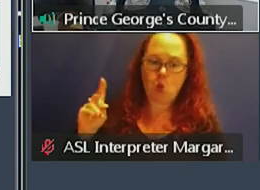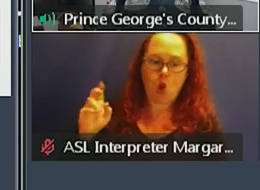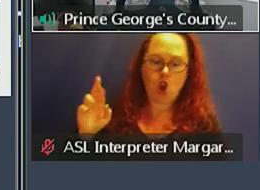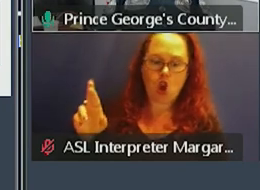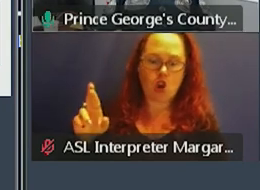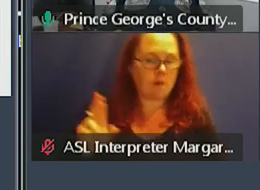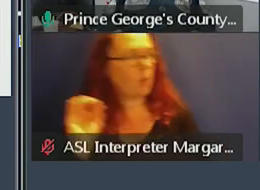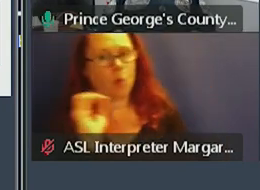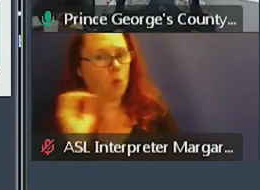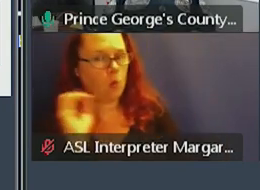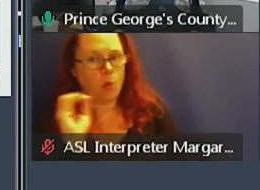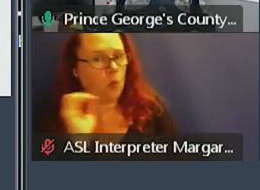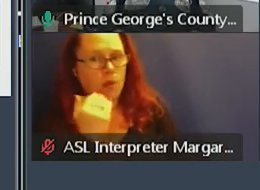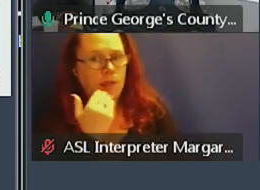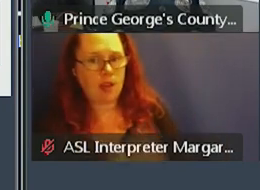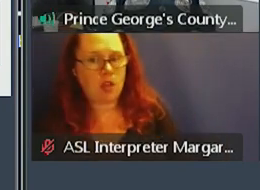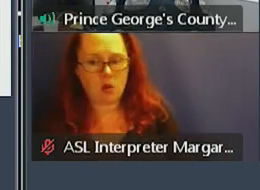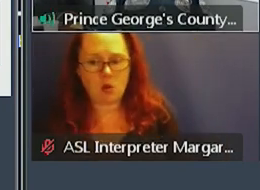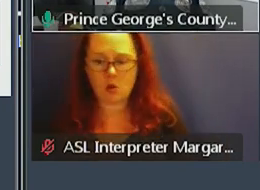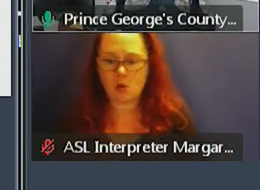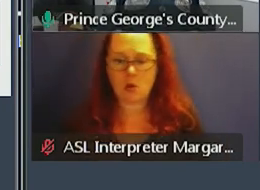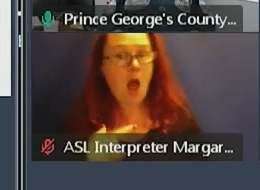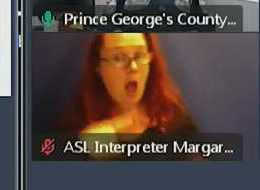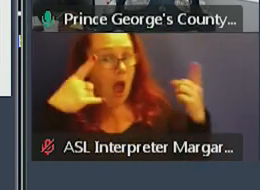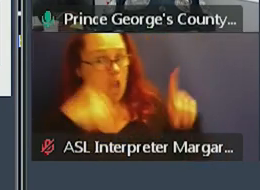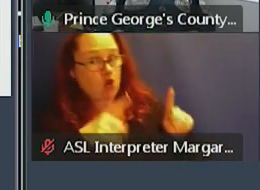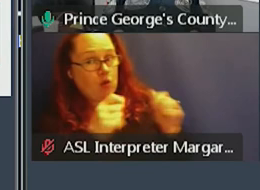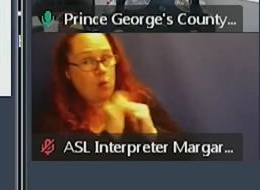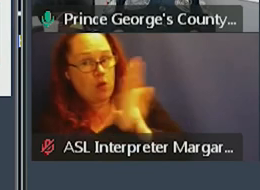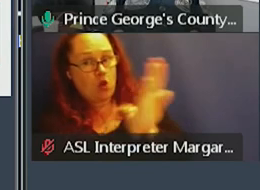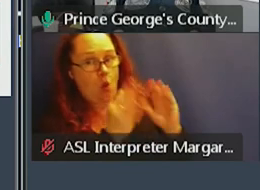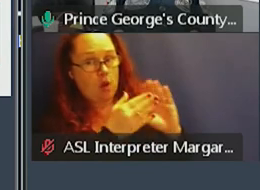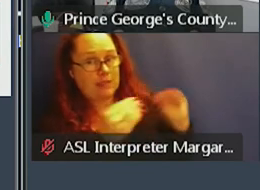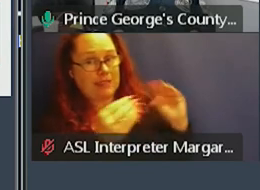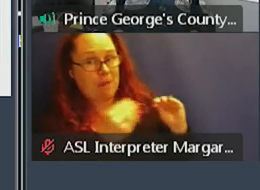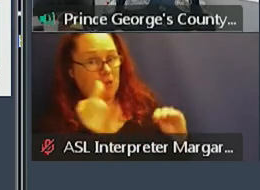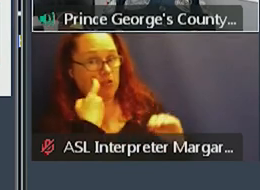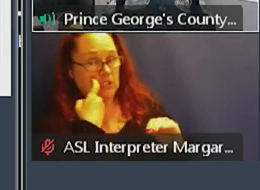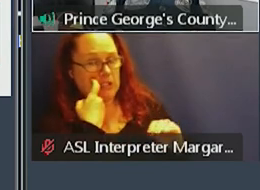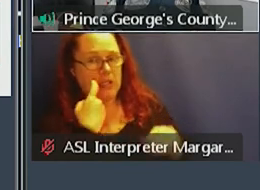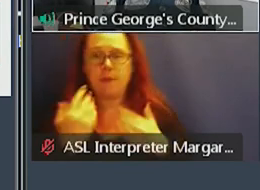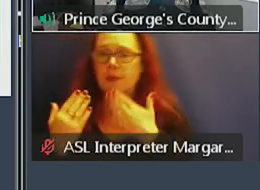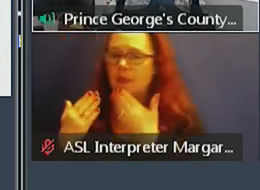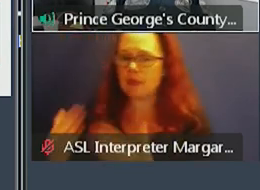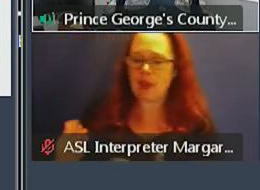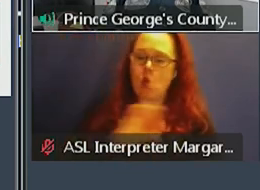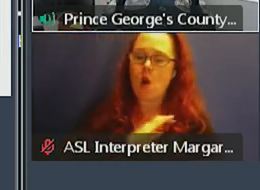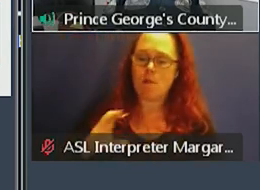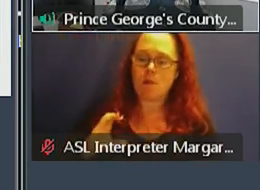No questions. Thank you though. Okay. Commissioner--. I agree with your statement earlier. Okay. Thank you, commissioner Geraldo.